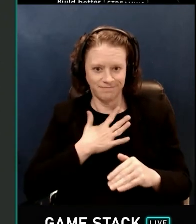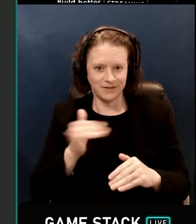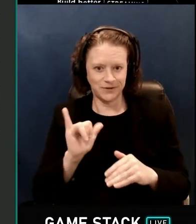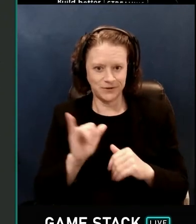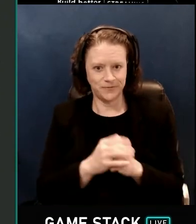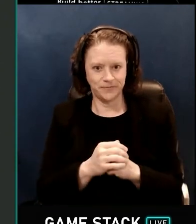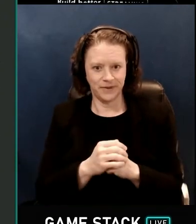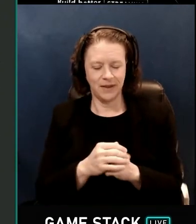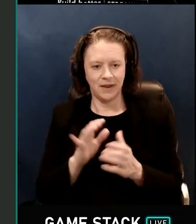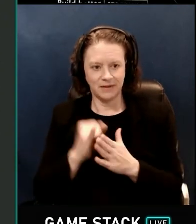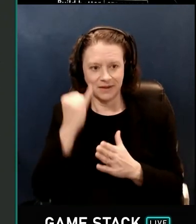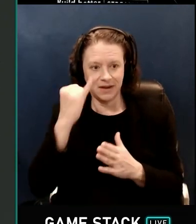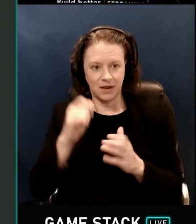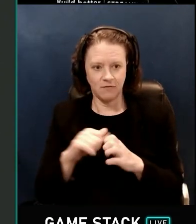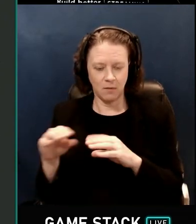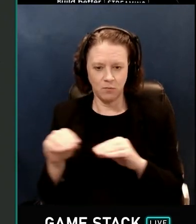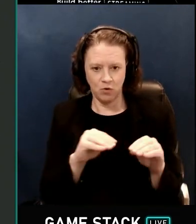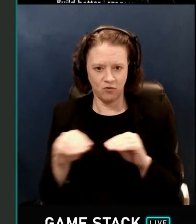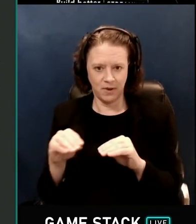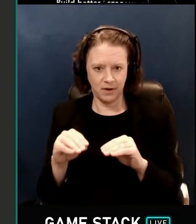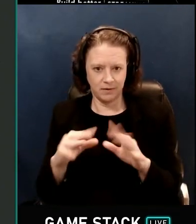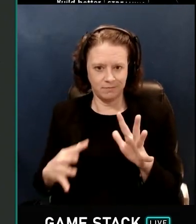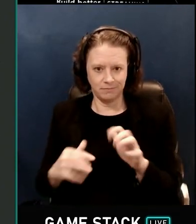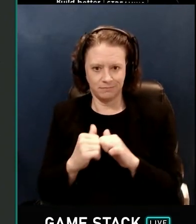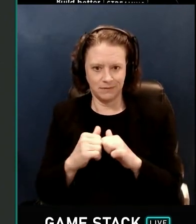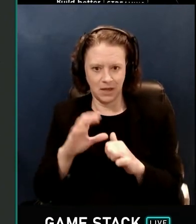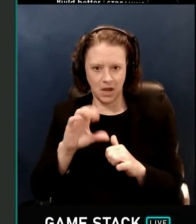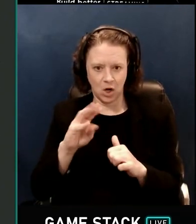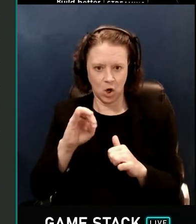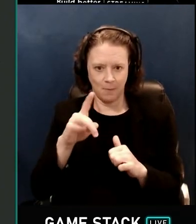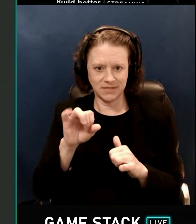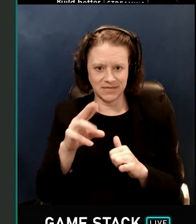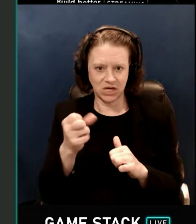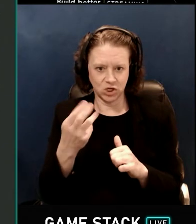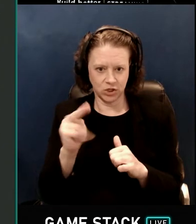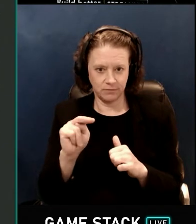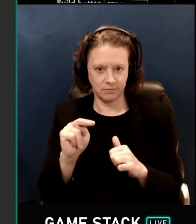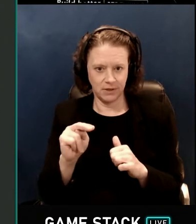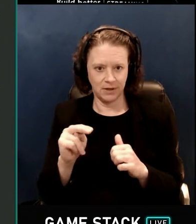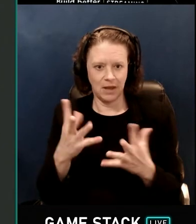This is the idea of movement compensation, so, let's talk about why I'm bad at racing games.